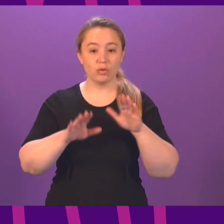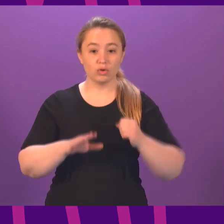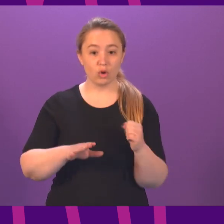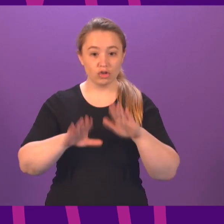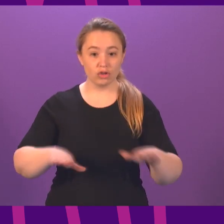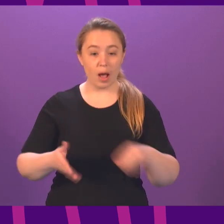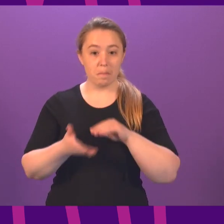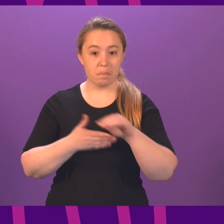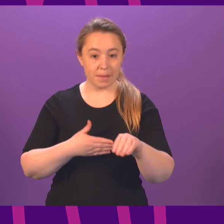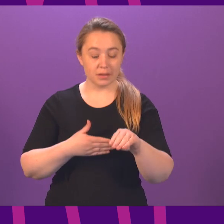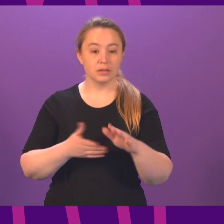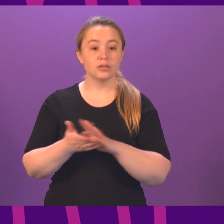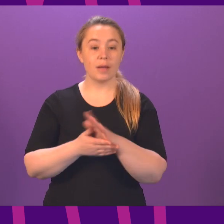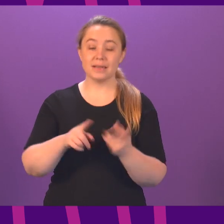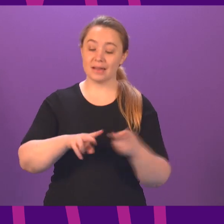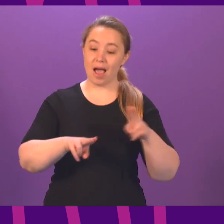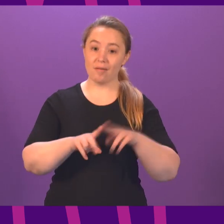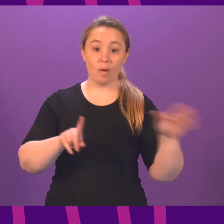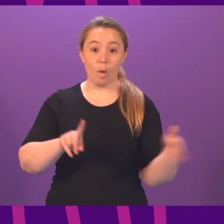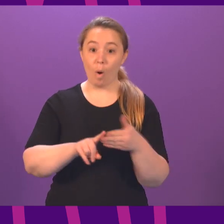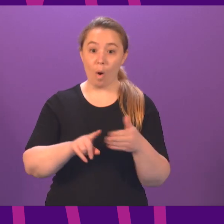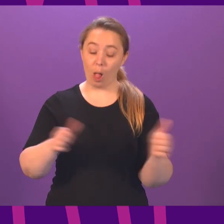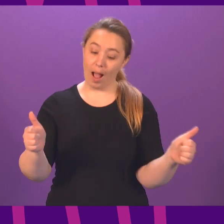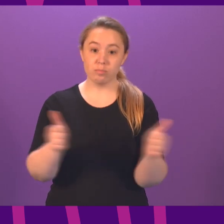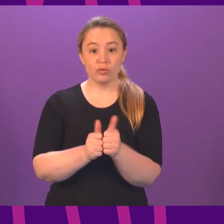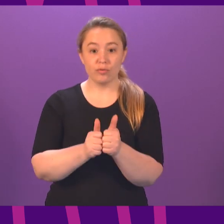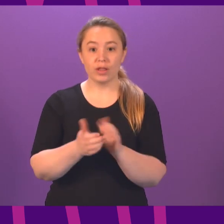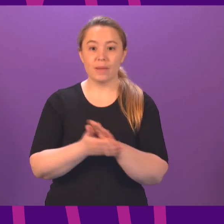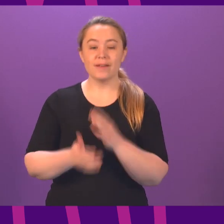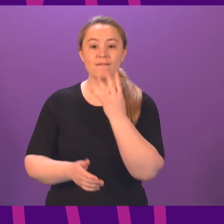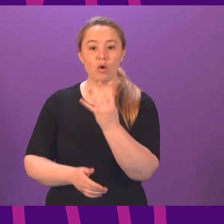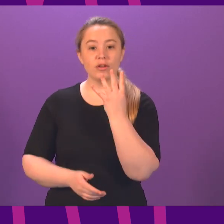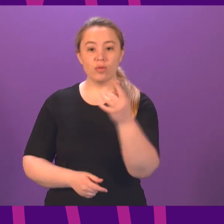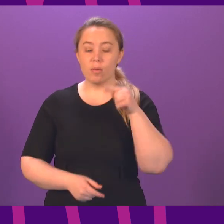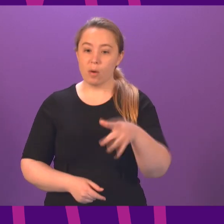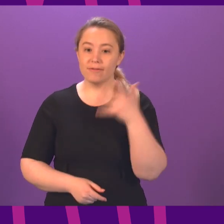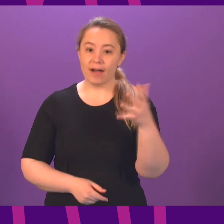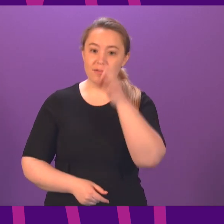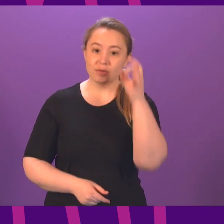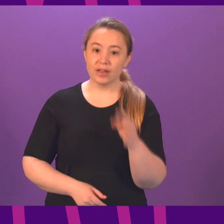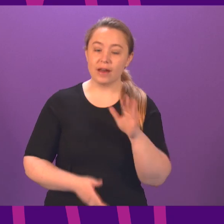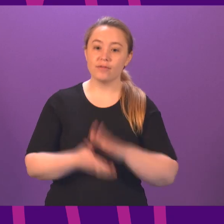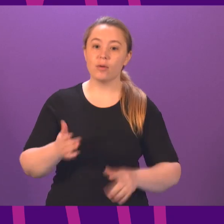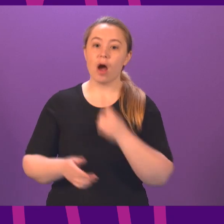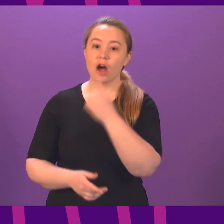even if all the applications are approved, only 44.5 per cent of the 173,000 children